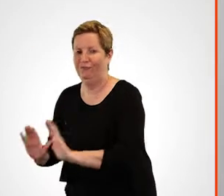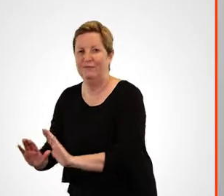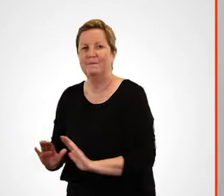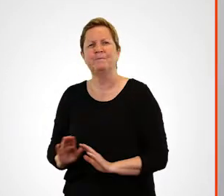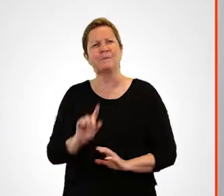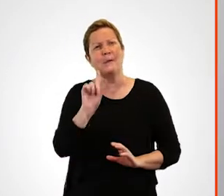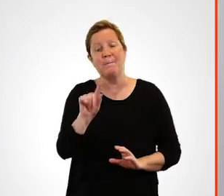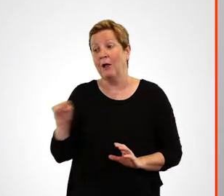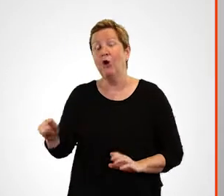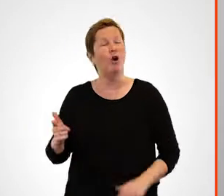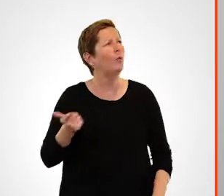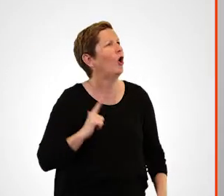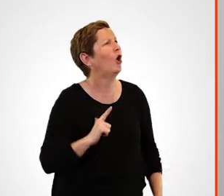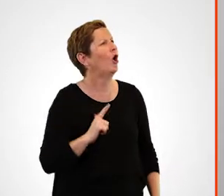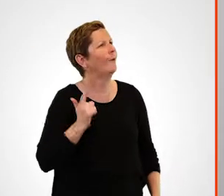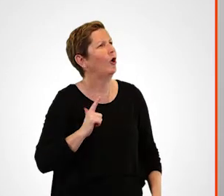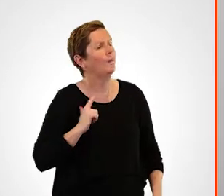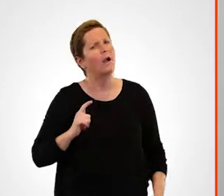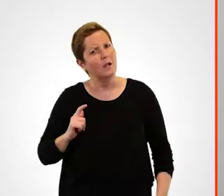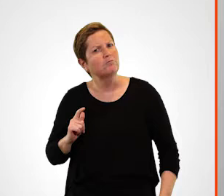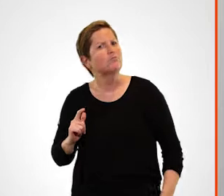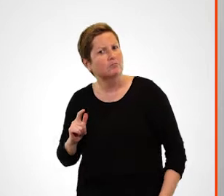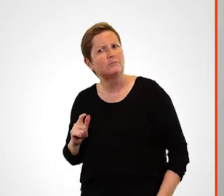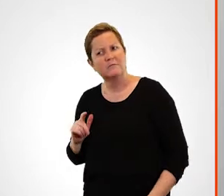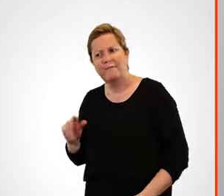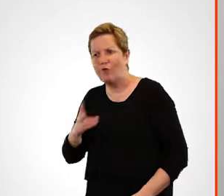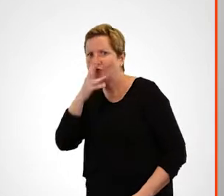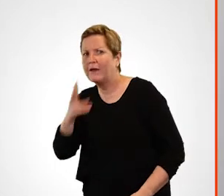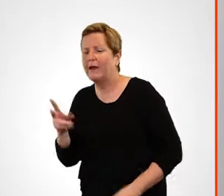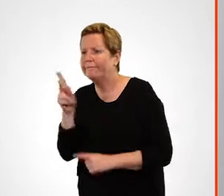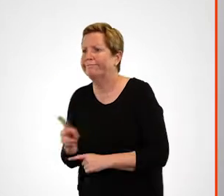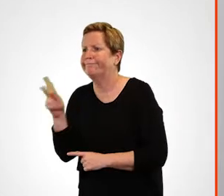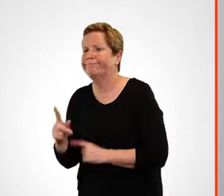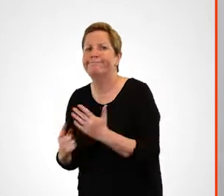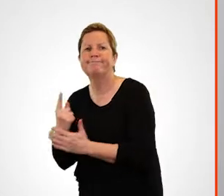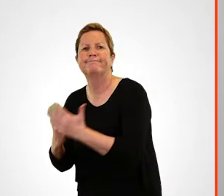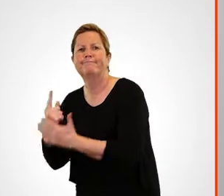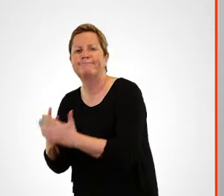But this repeated why is something that's very common at the age of 3, 3 and a half